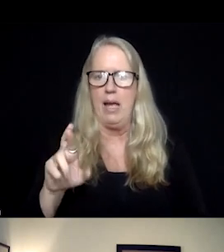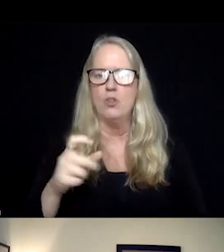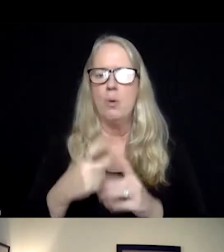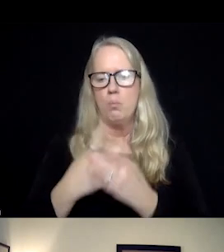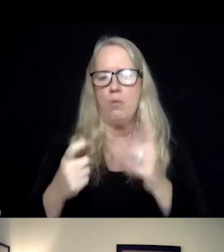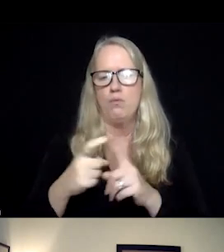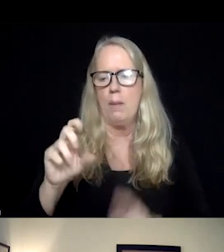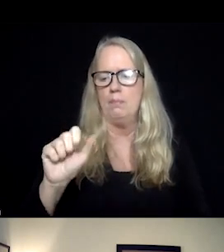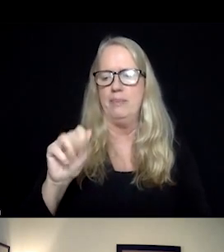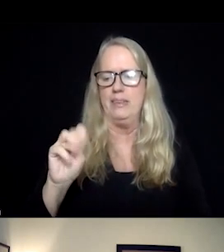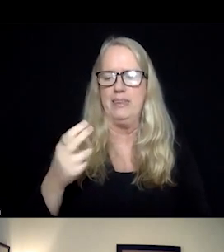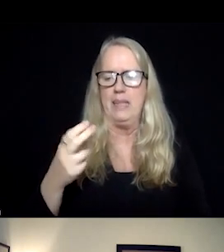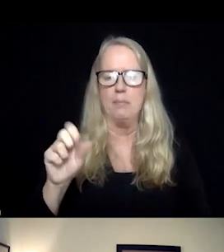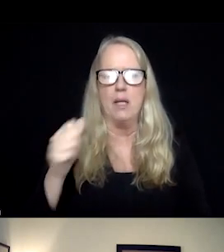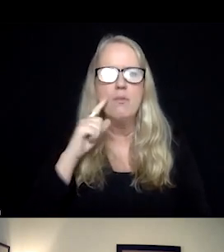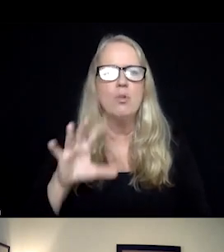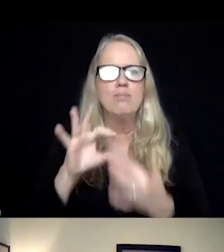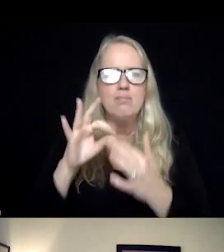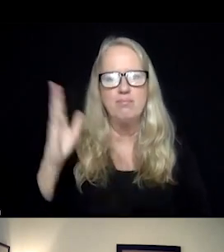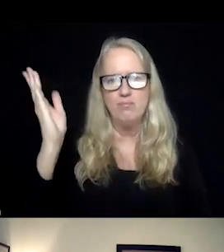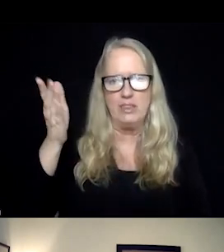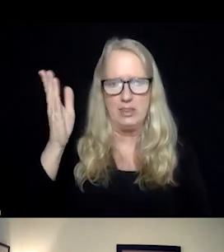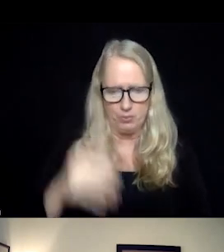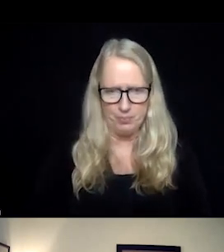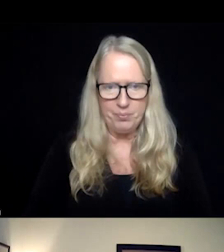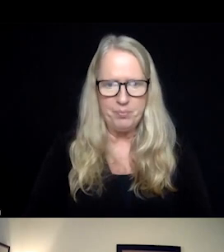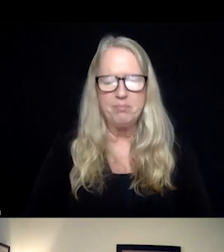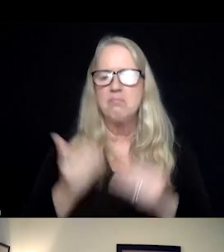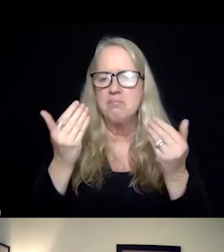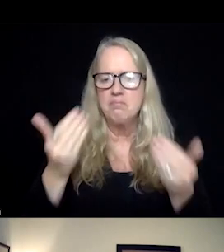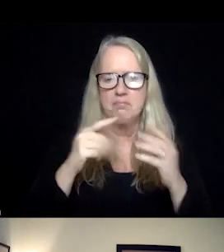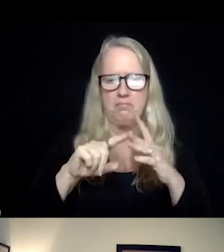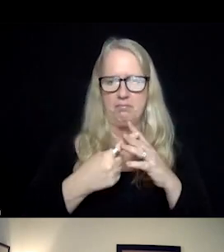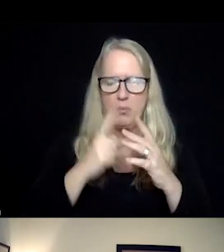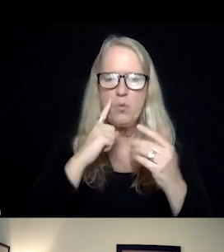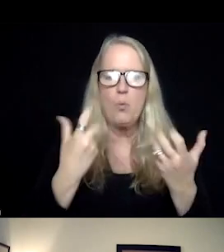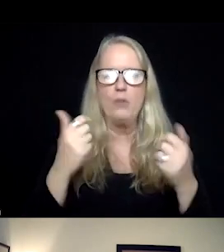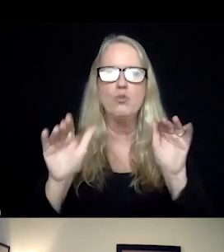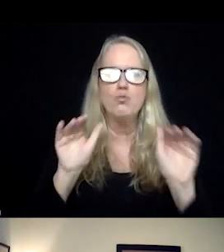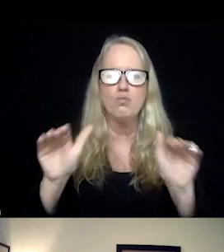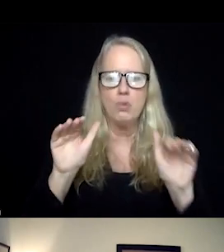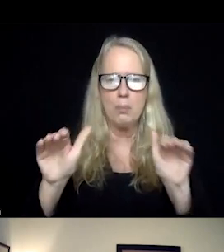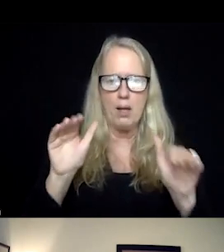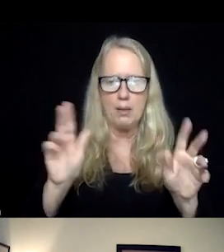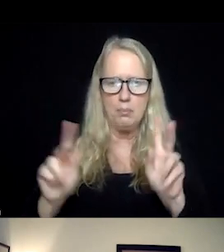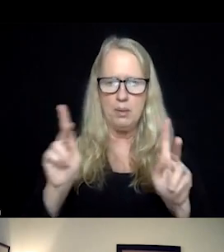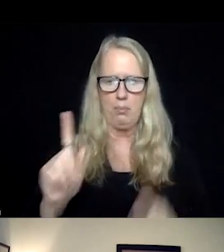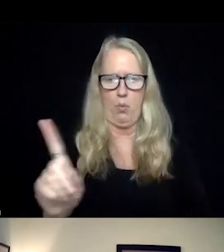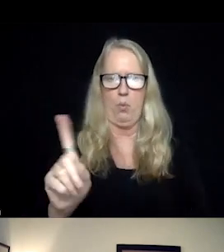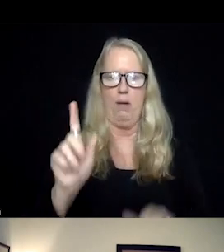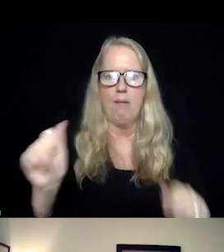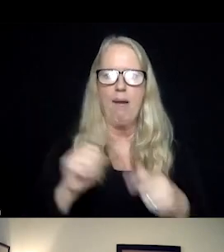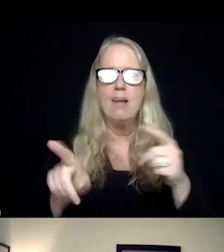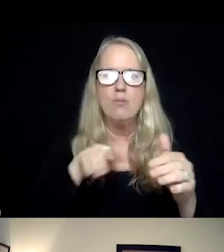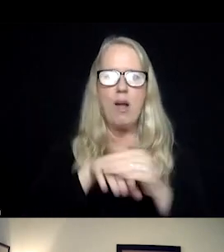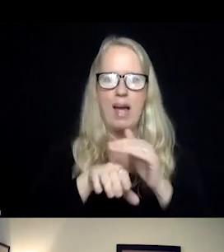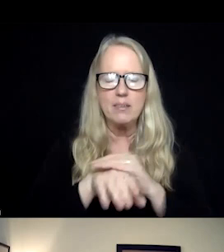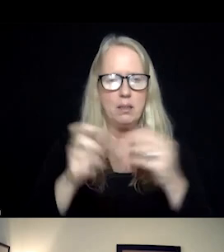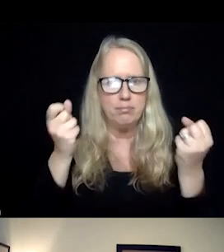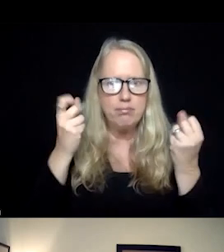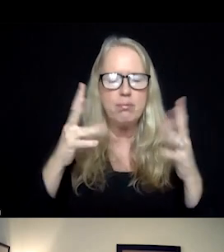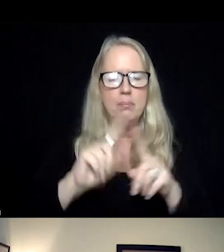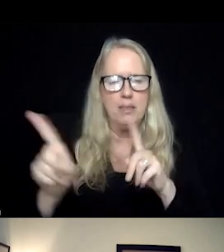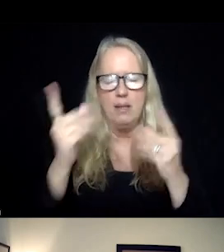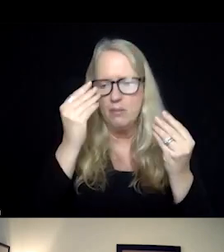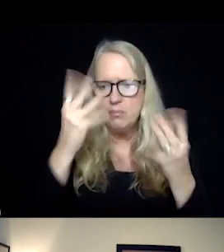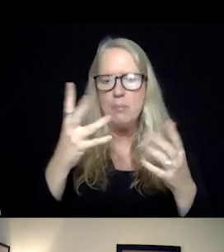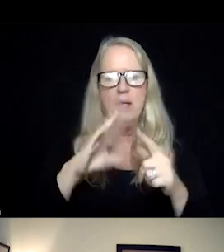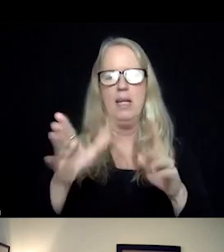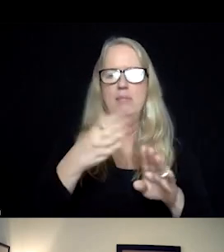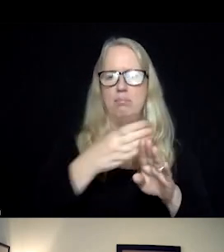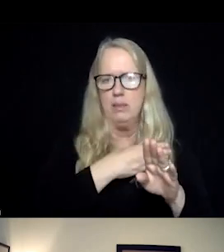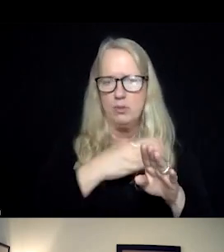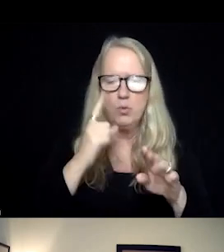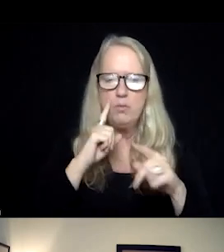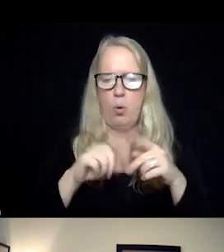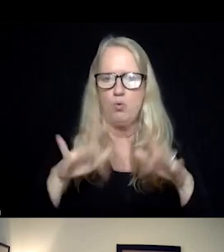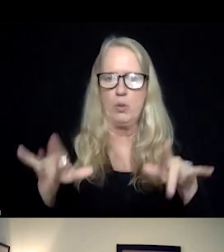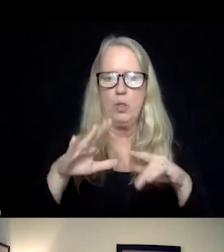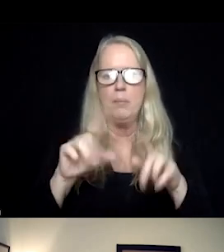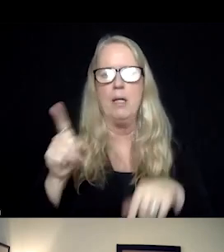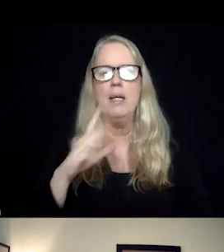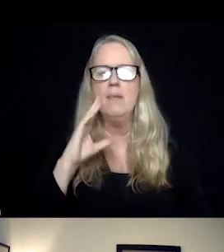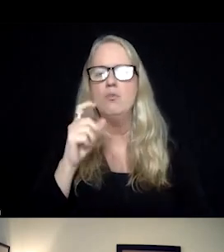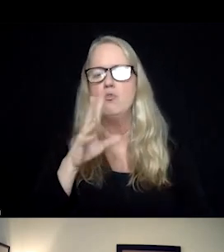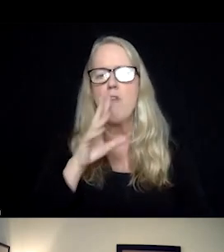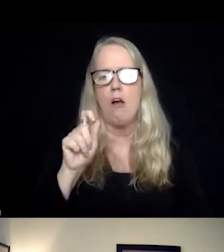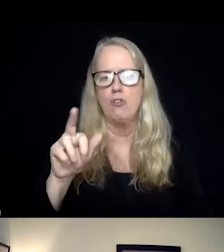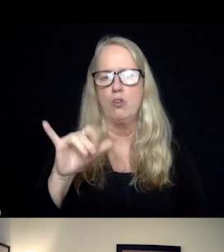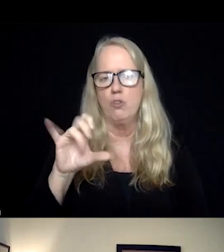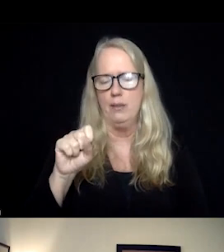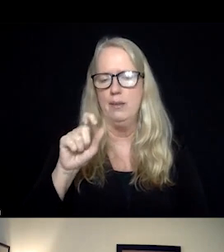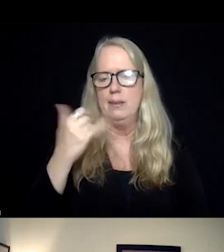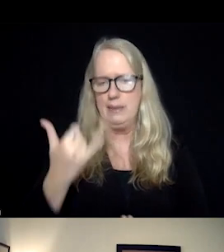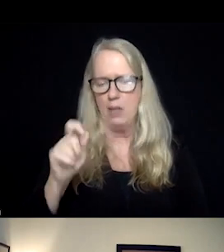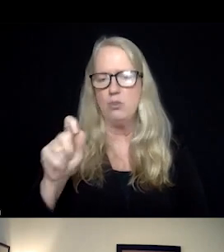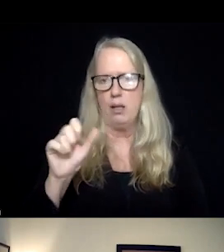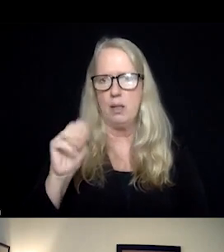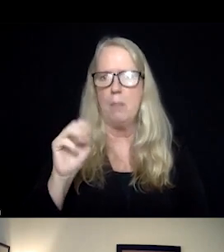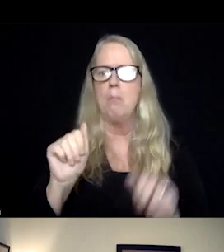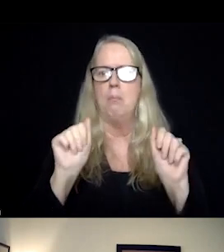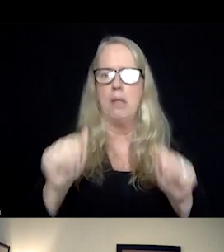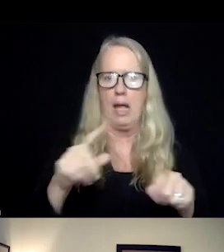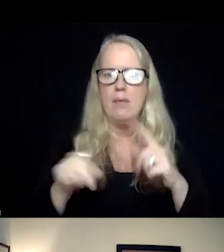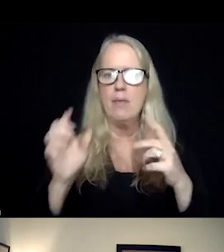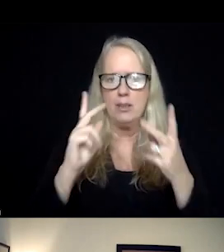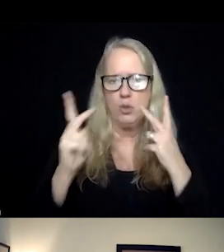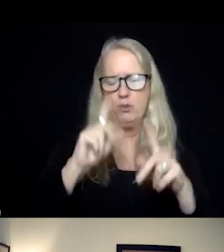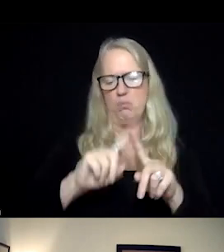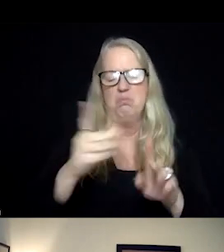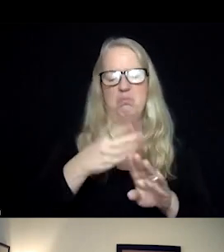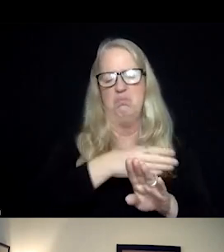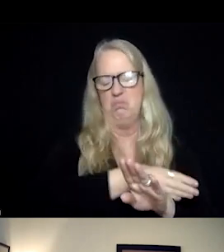SO IF YOU GO TO TALK.CRISISNOW.COM, YOU GO TO THERE AND SIGN UP